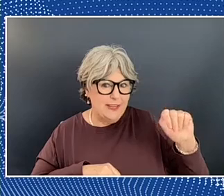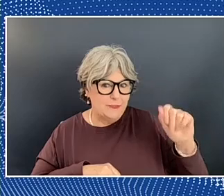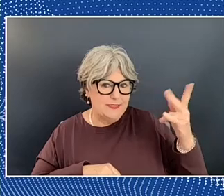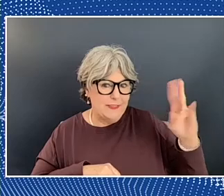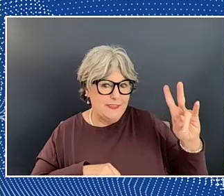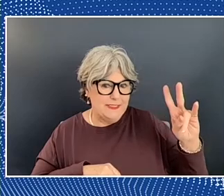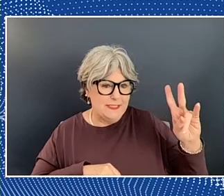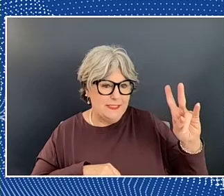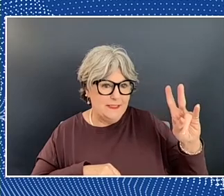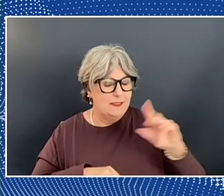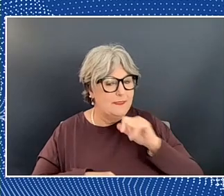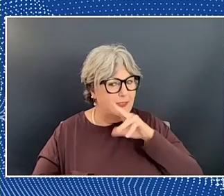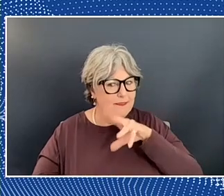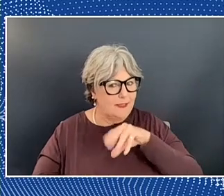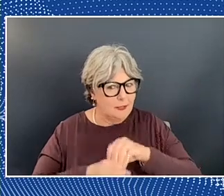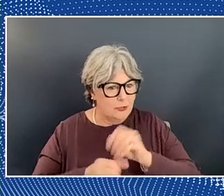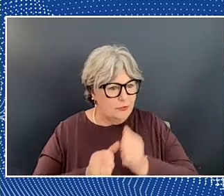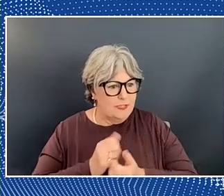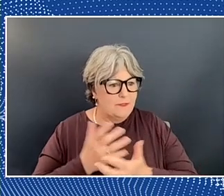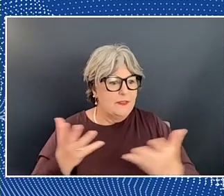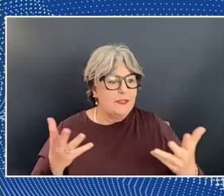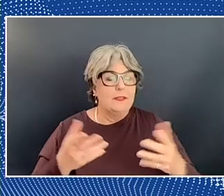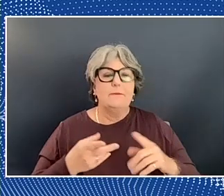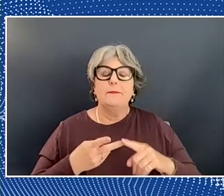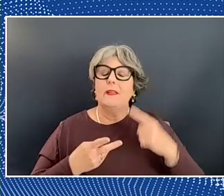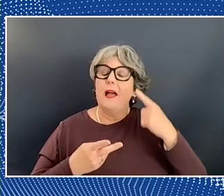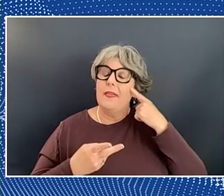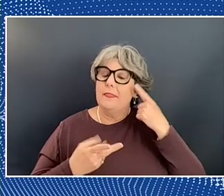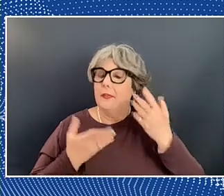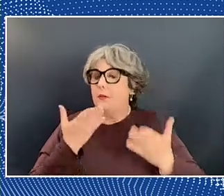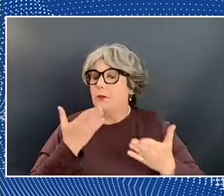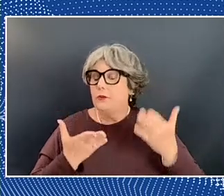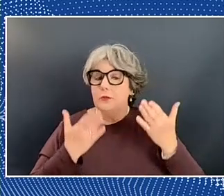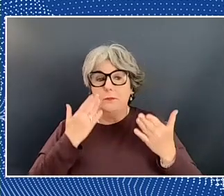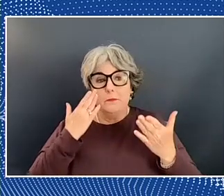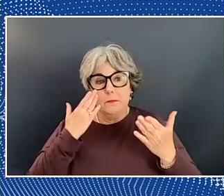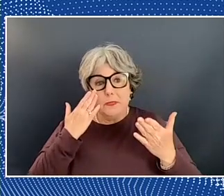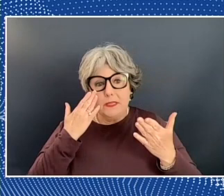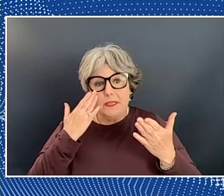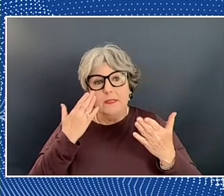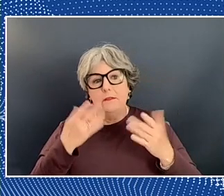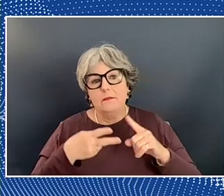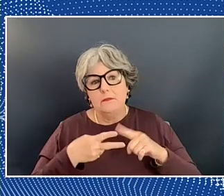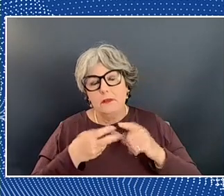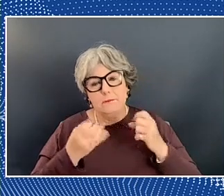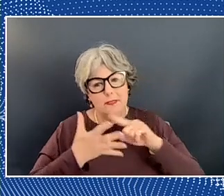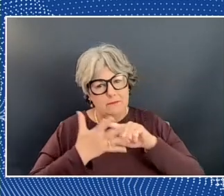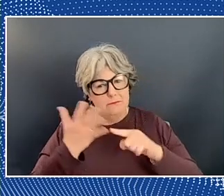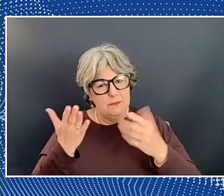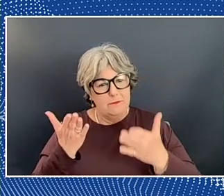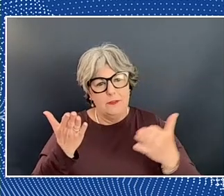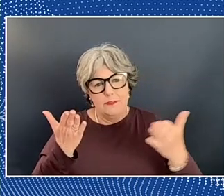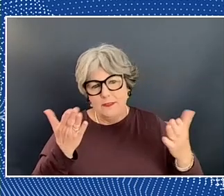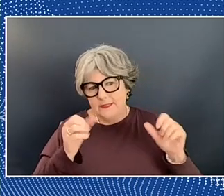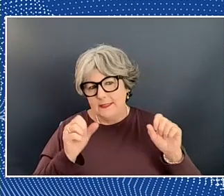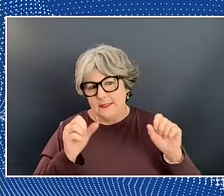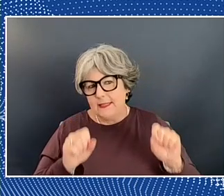list. So I think it can be a both and a combination of a lot of different things to look at a borrower's respective